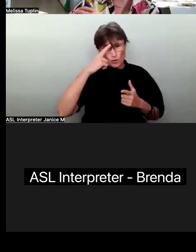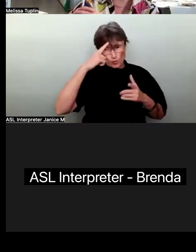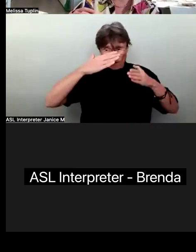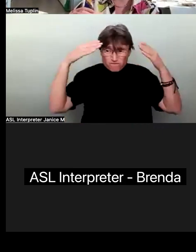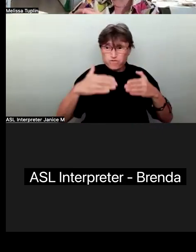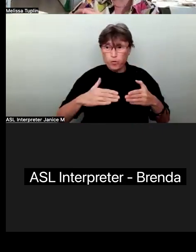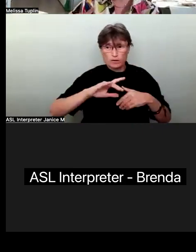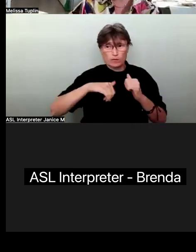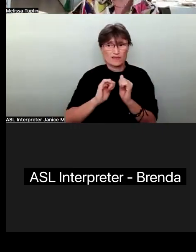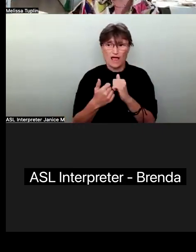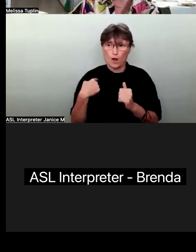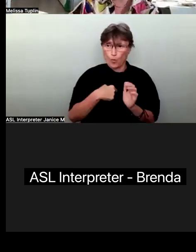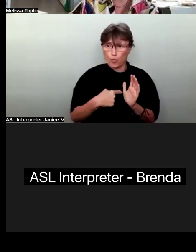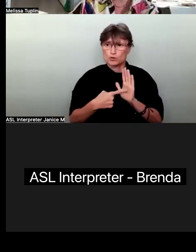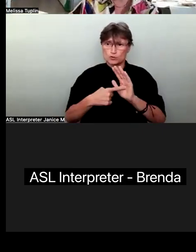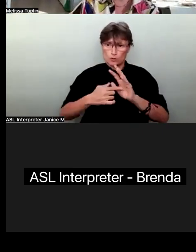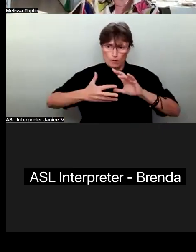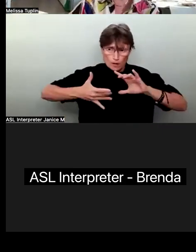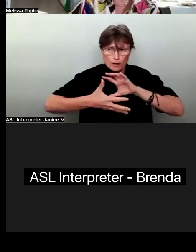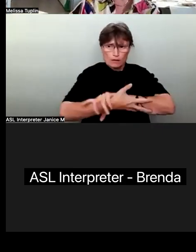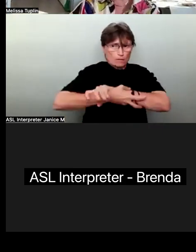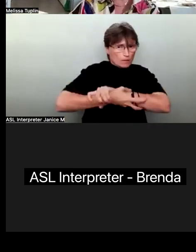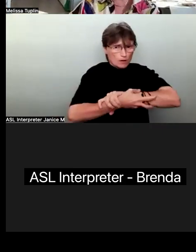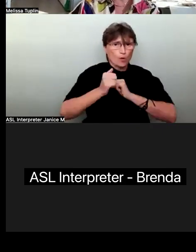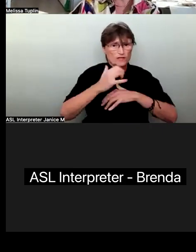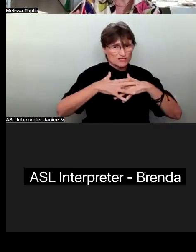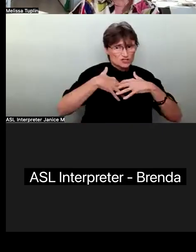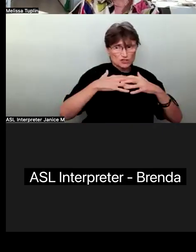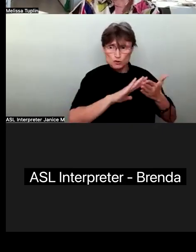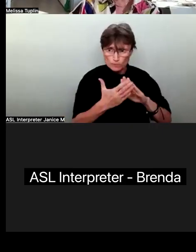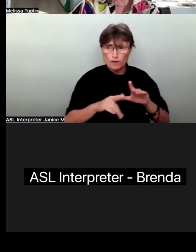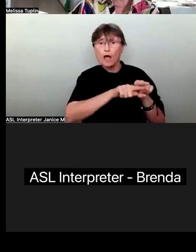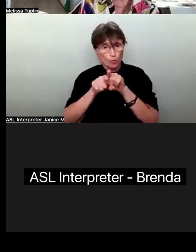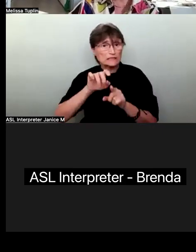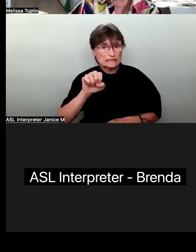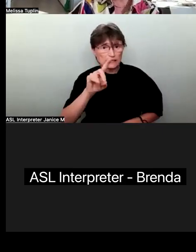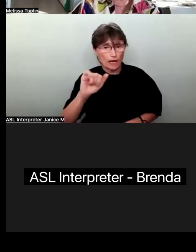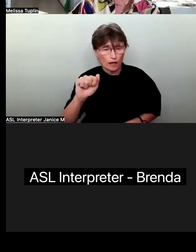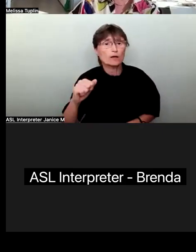diversity, inclusion and accessibility is welcomed and valued by our community